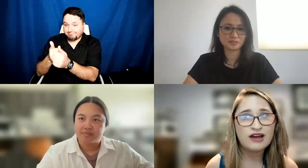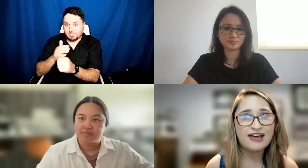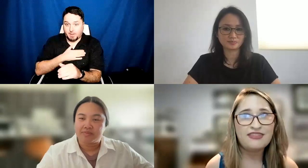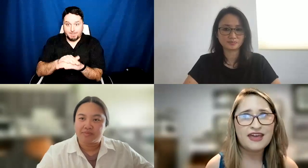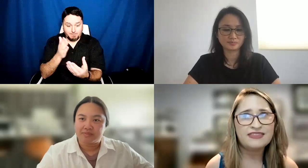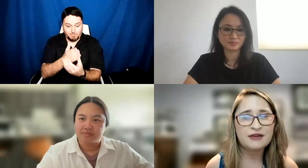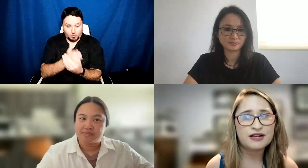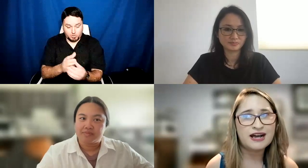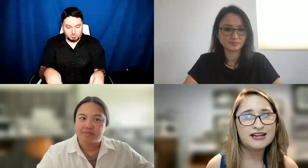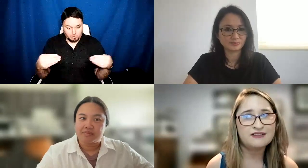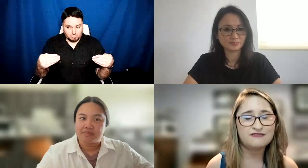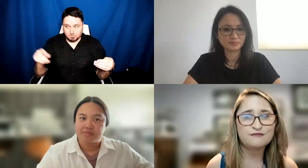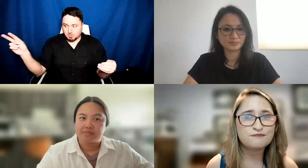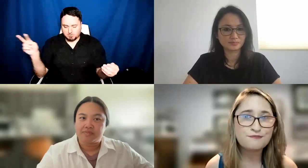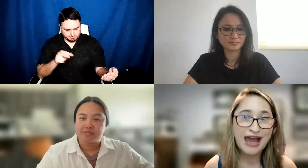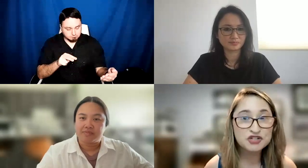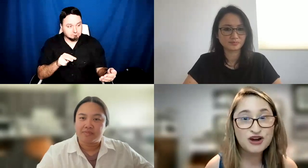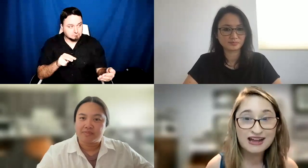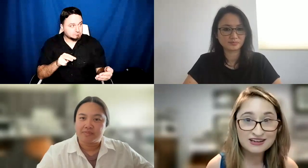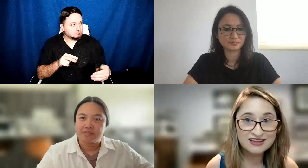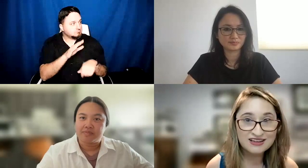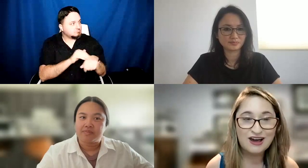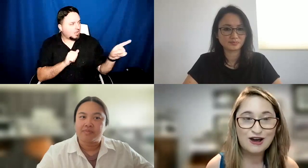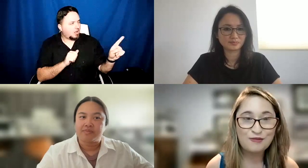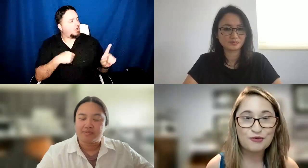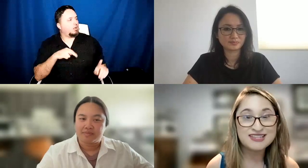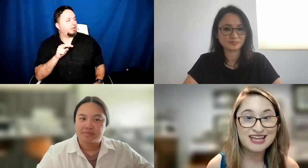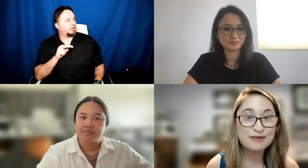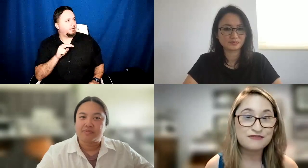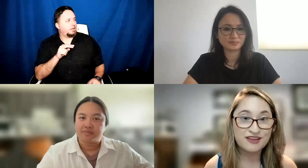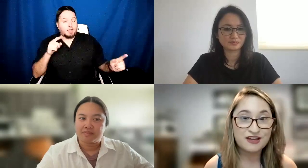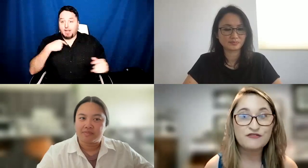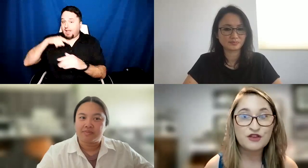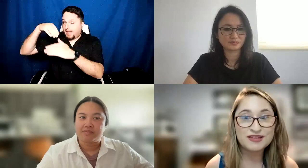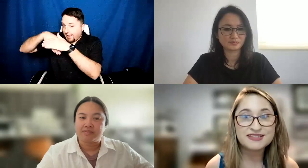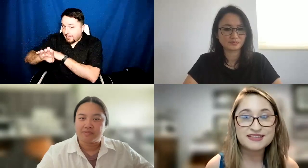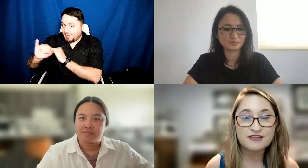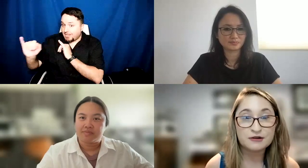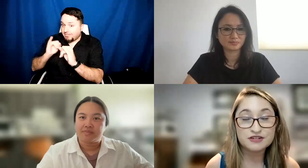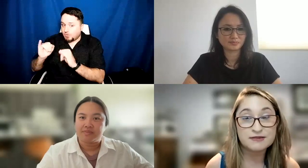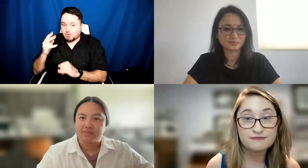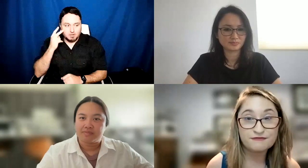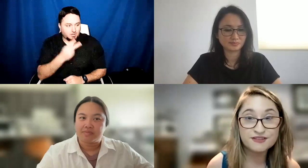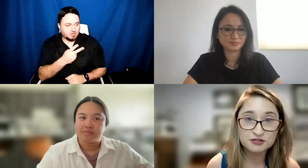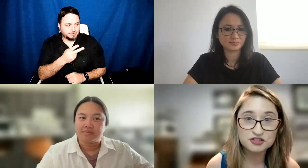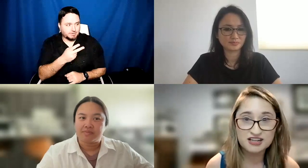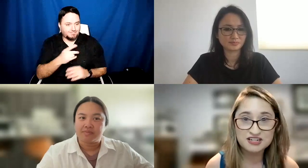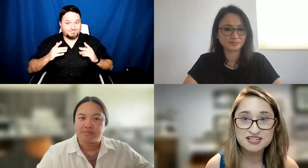and then they would kind of backtrack once I came in for the interview because they saw that there were some physical challenges.